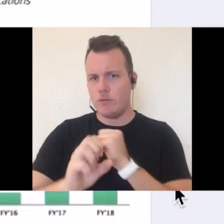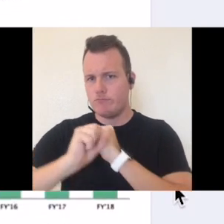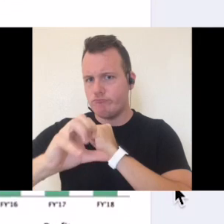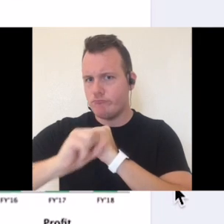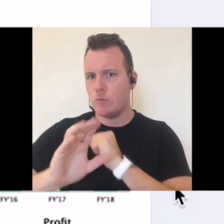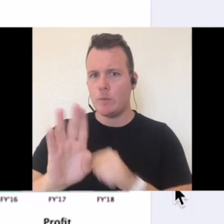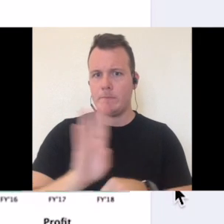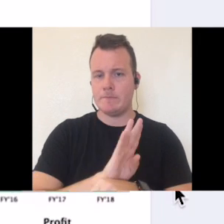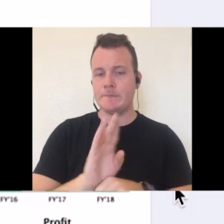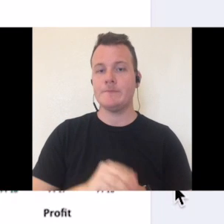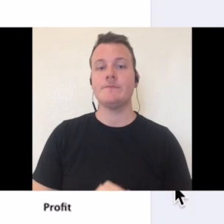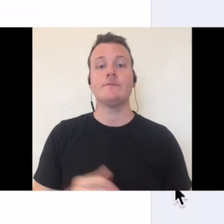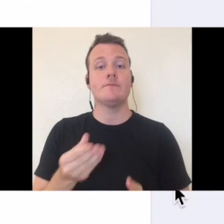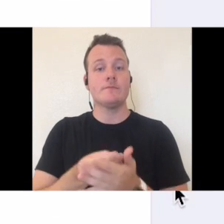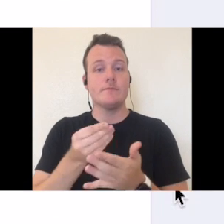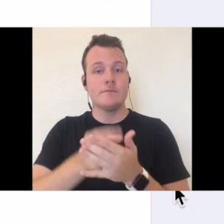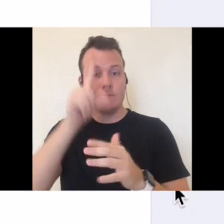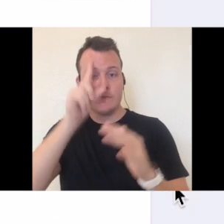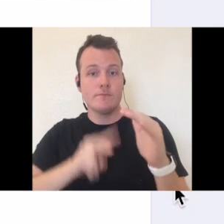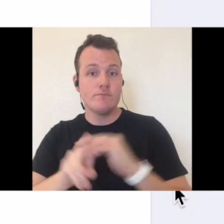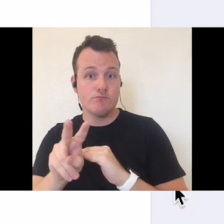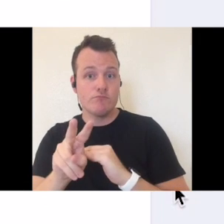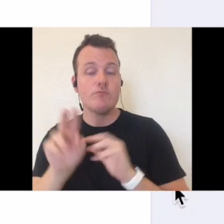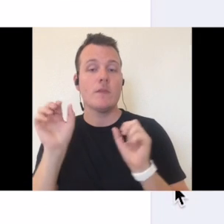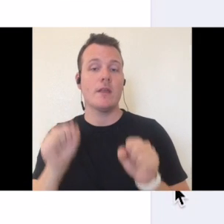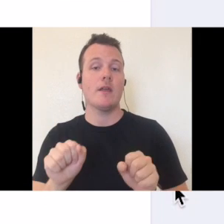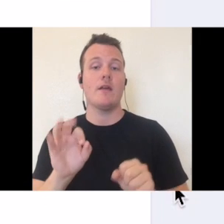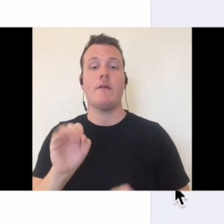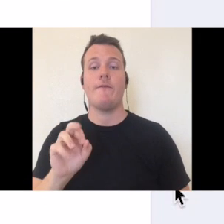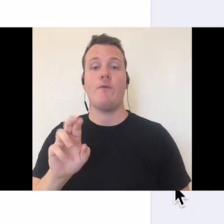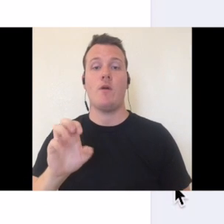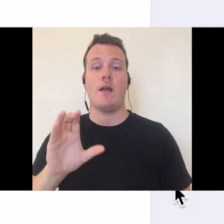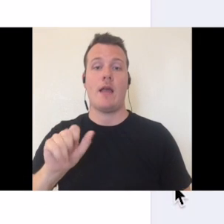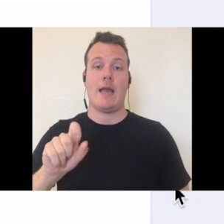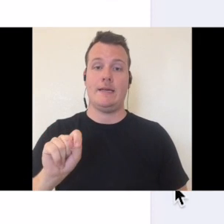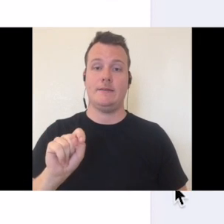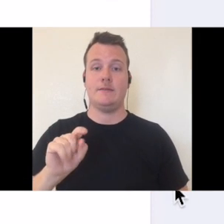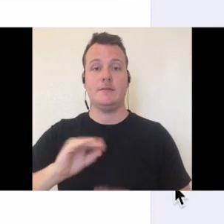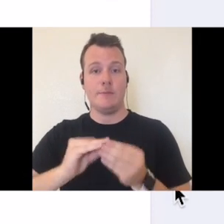the business. And in financial projections you can either use the